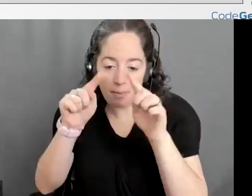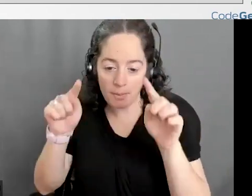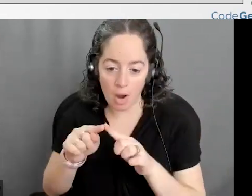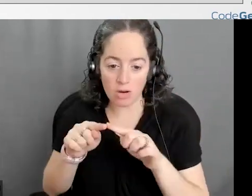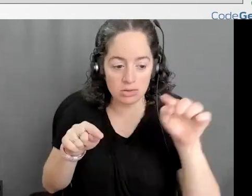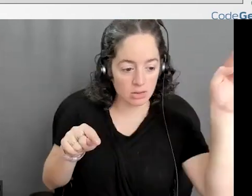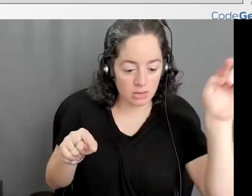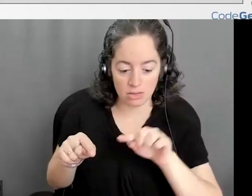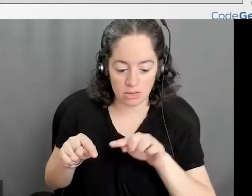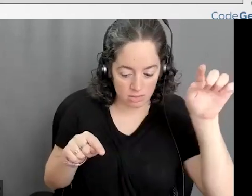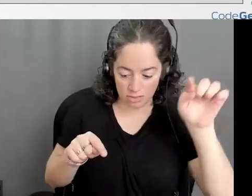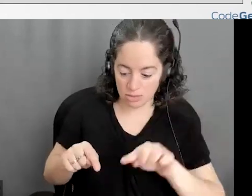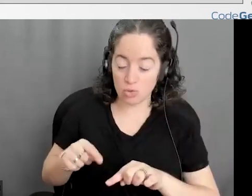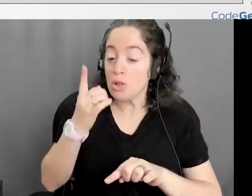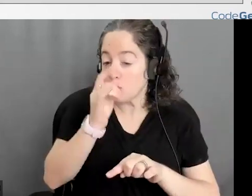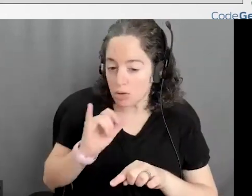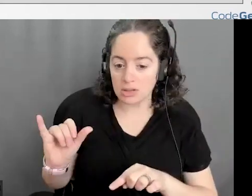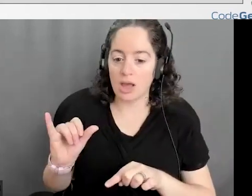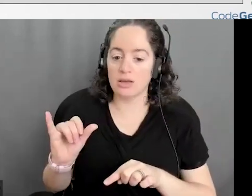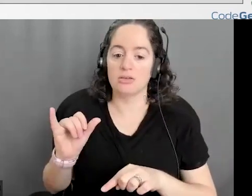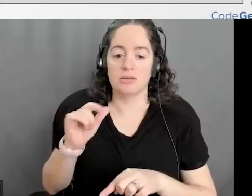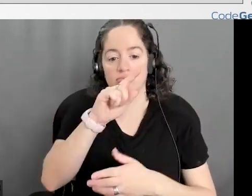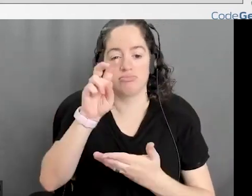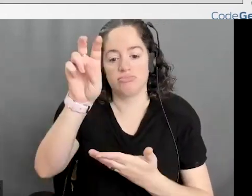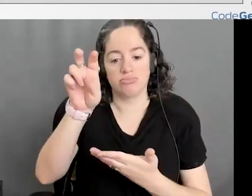so it looks like you're tabbing through the sticky row header.